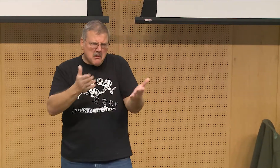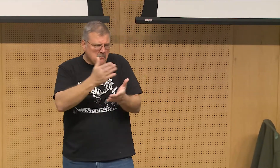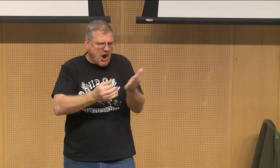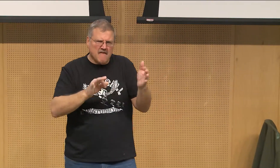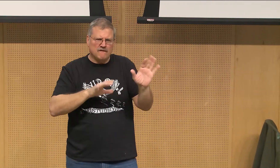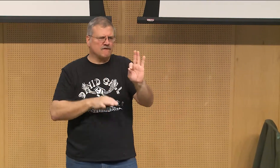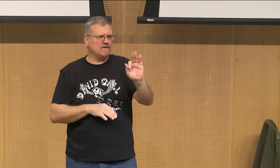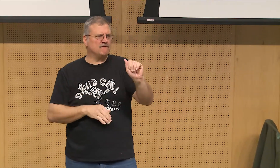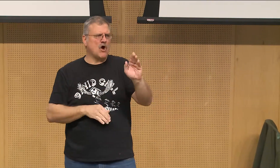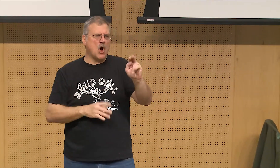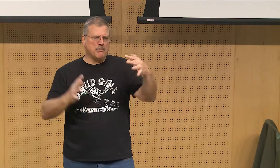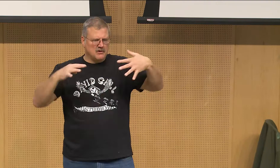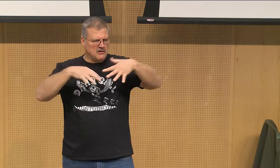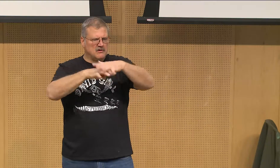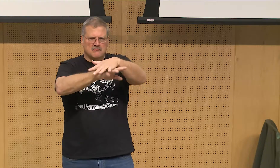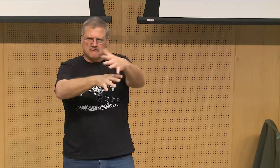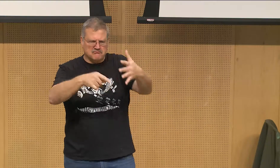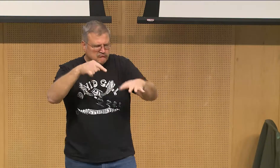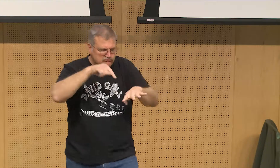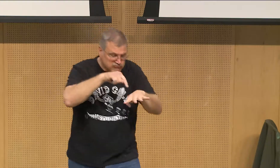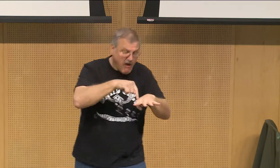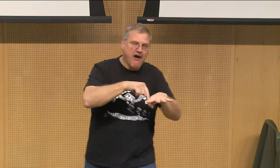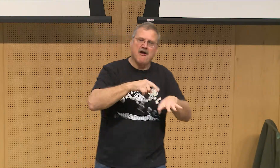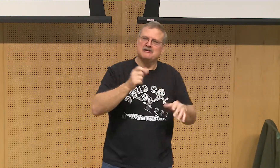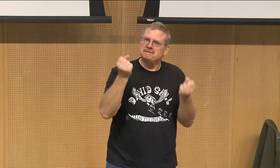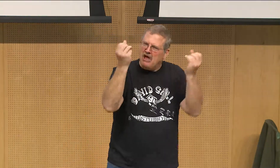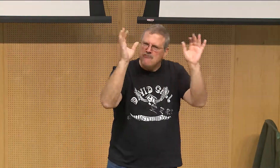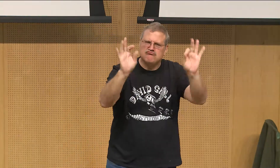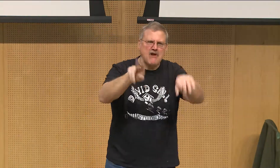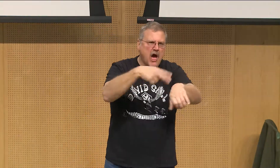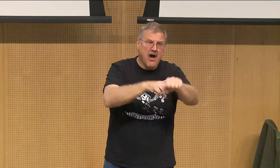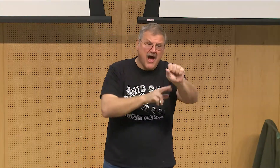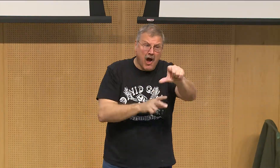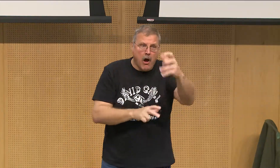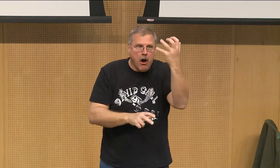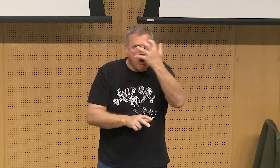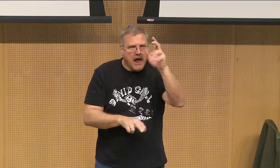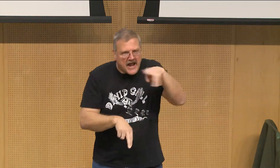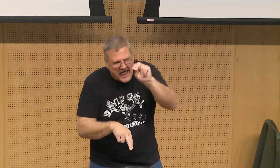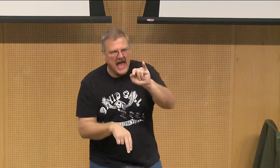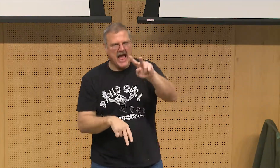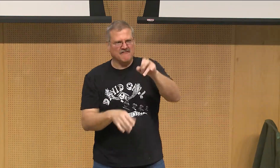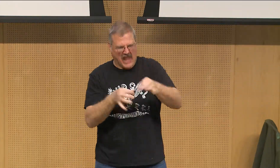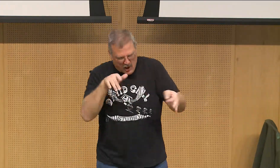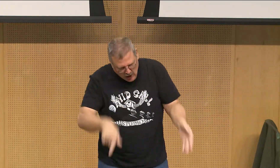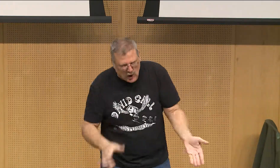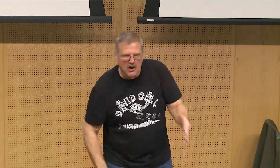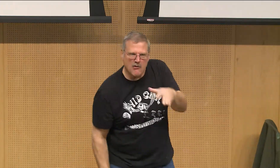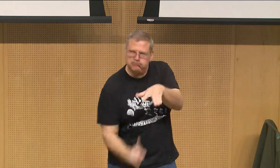We're part of the fabric of this country, and ASL is a natural language,